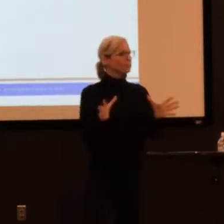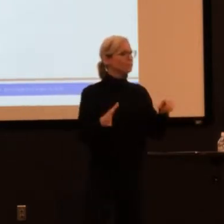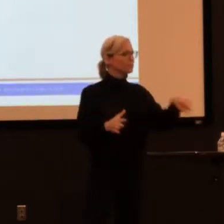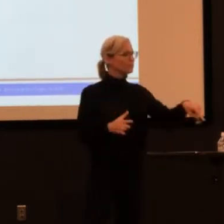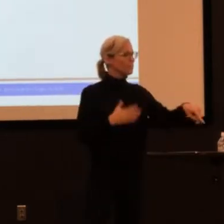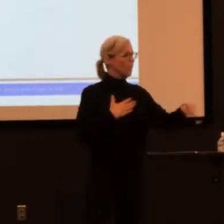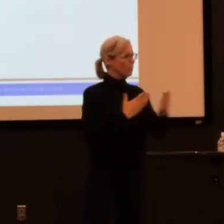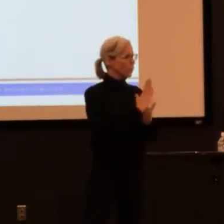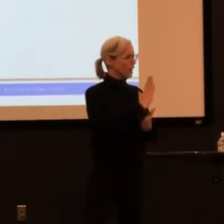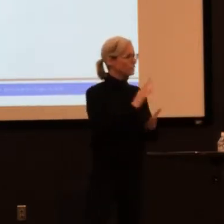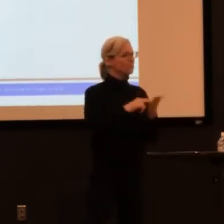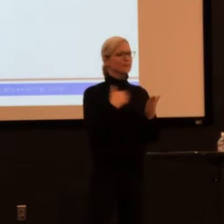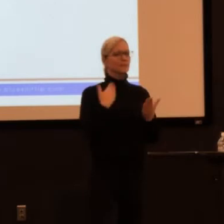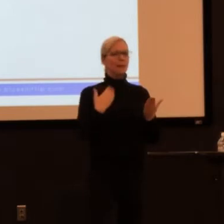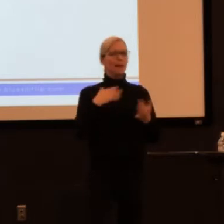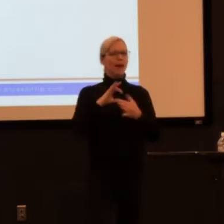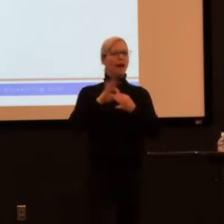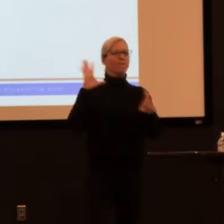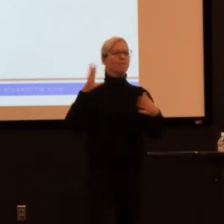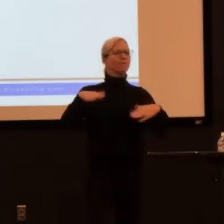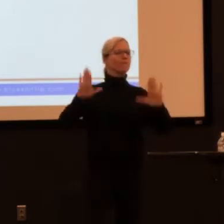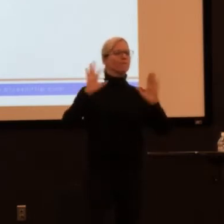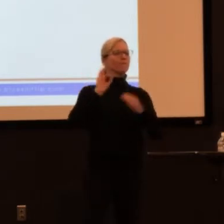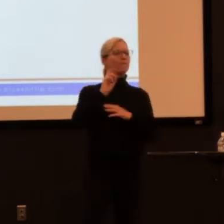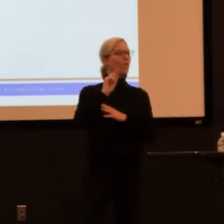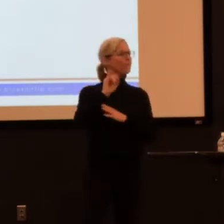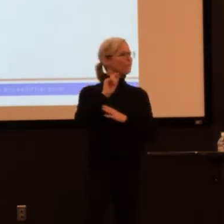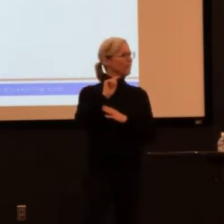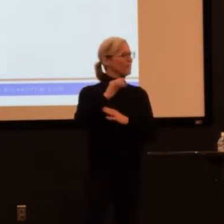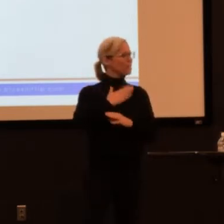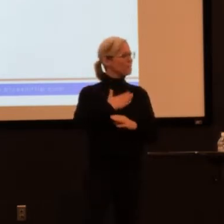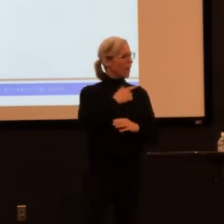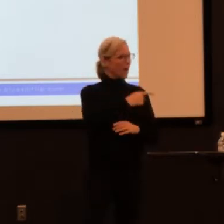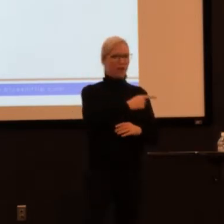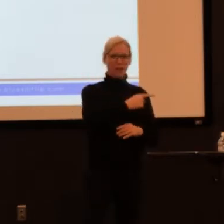to university clients where publication is highly valued,